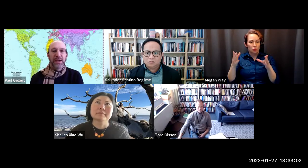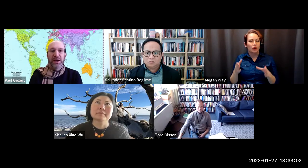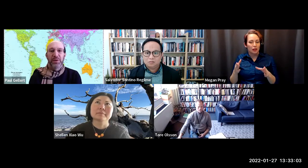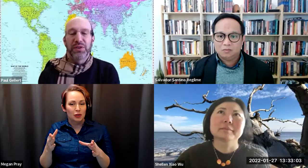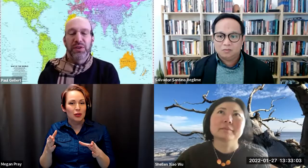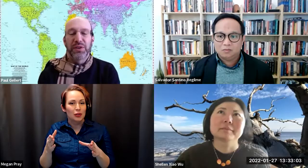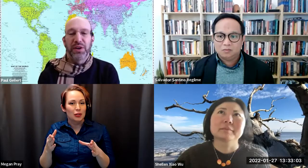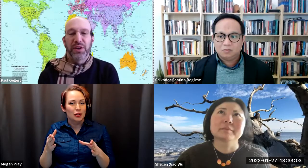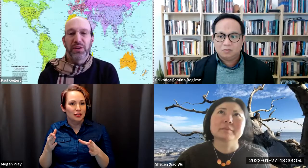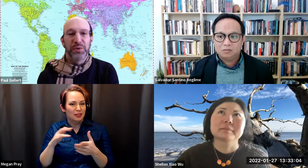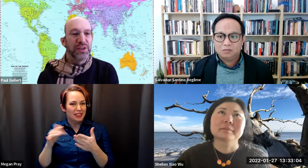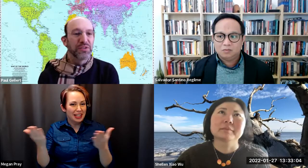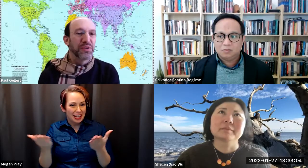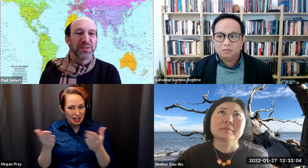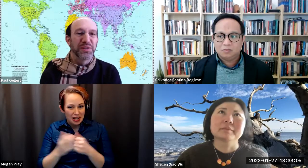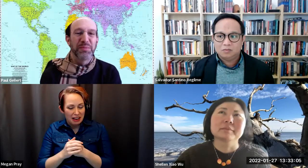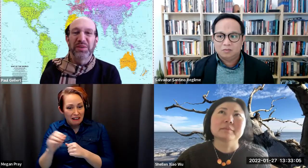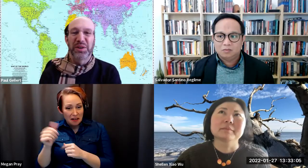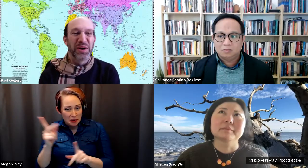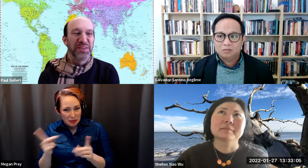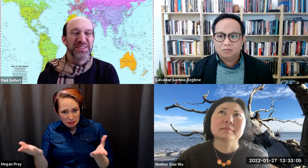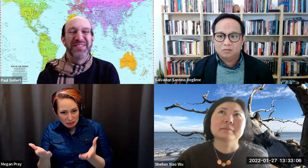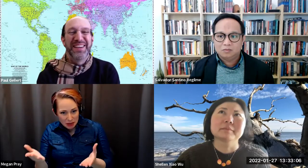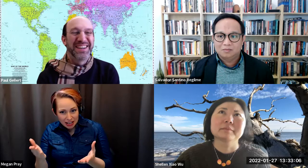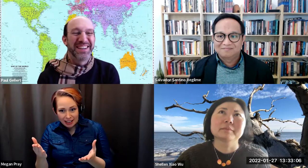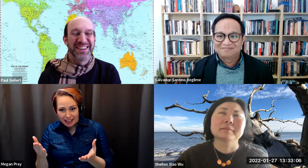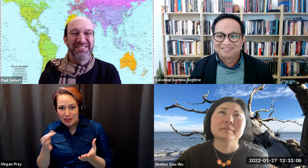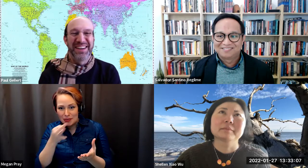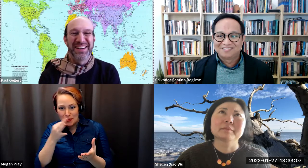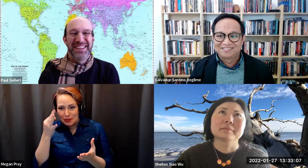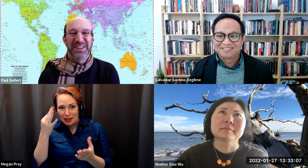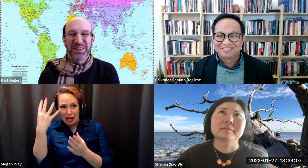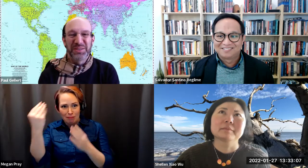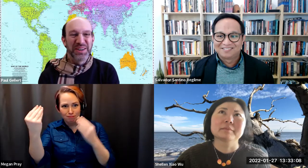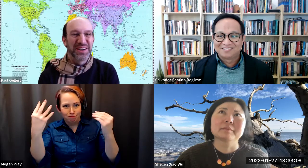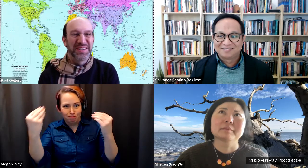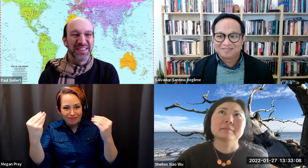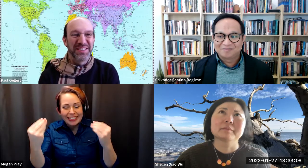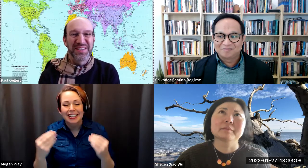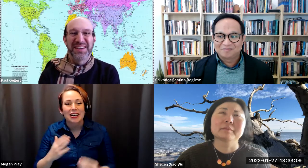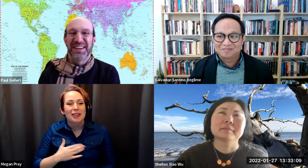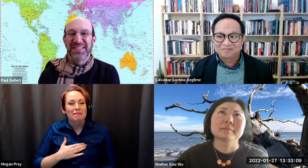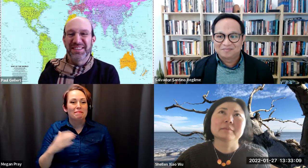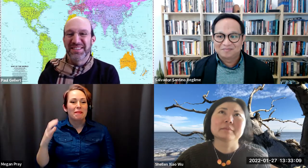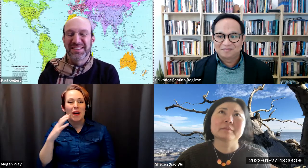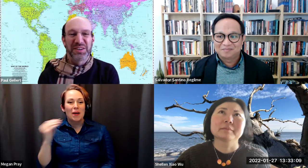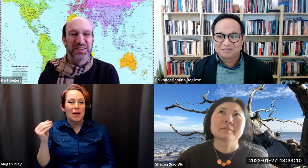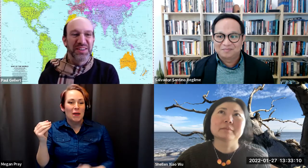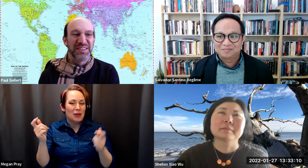Paul Gellert: And i'm here the other people, you see, on screen are about to go off our my co conspirators in organizing this talk series.